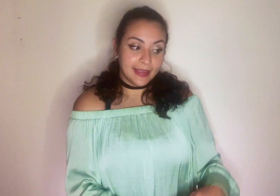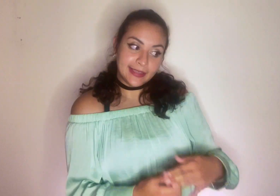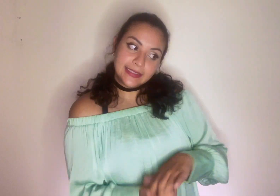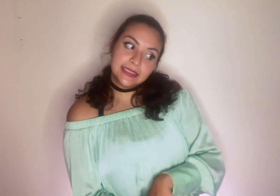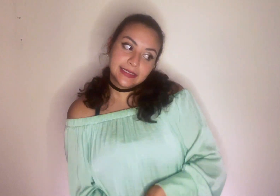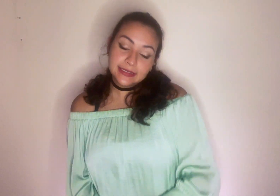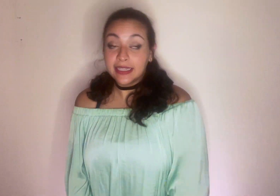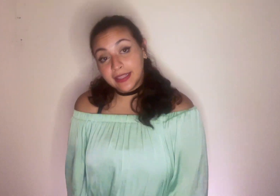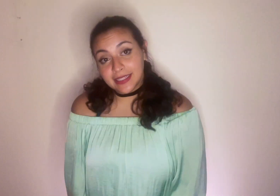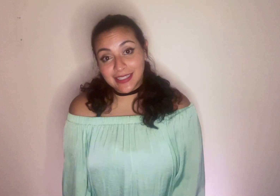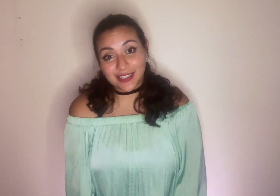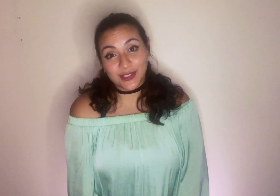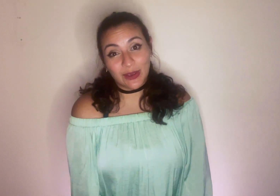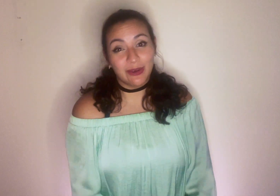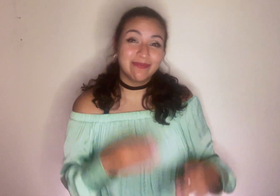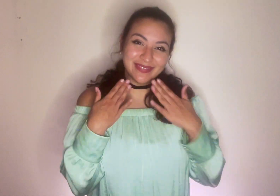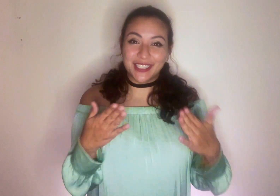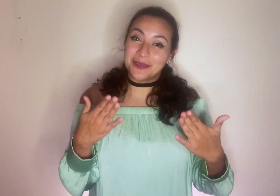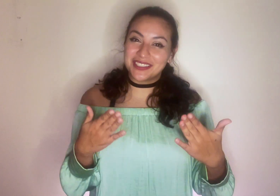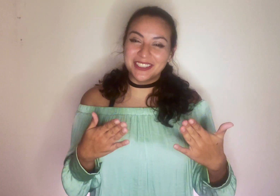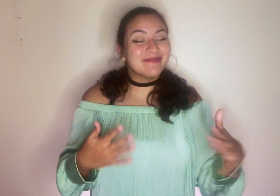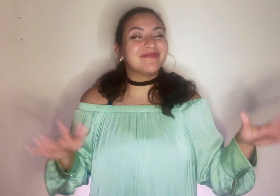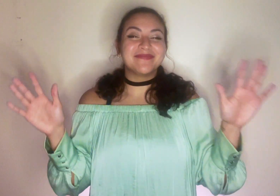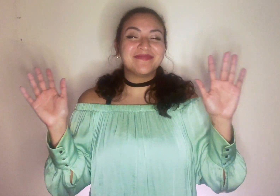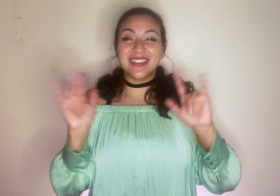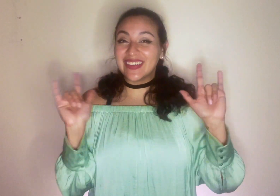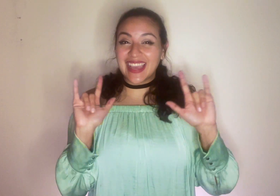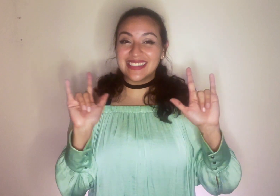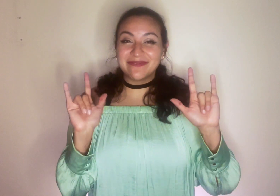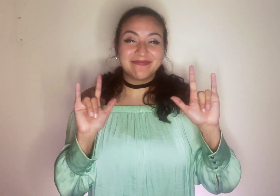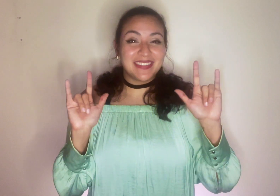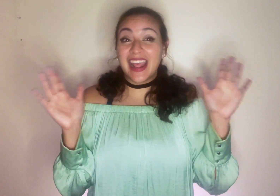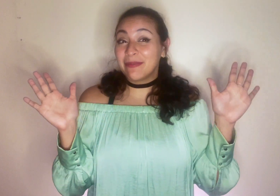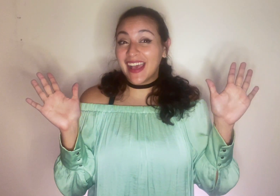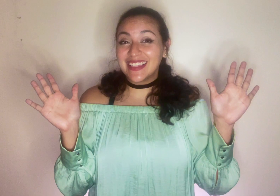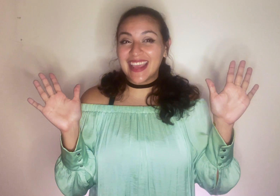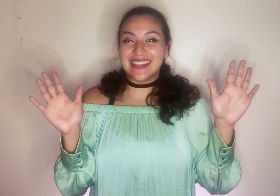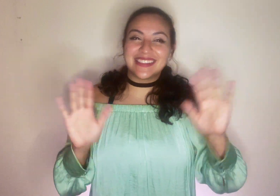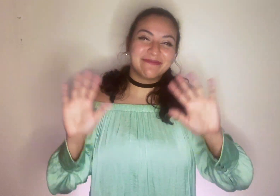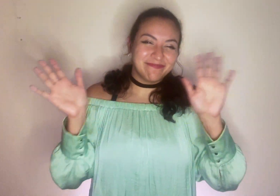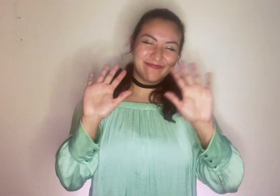and I think that's it so thanks for watching love you guys and happy holidays